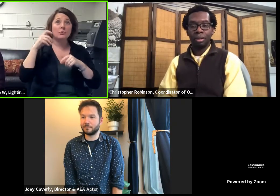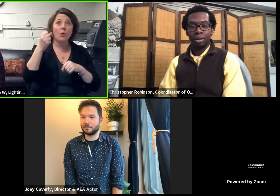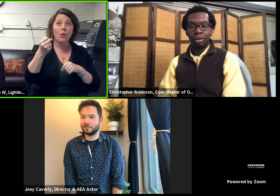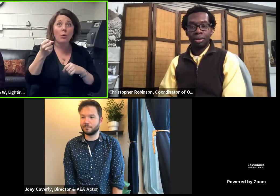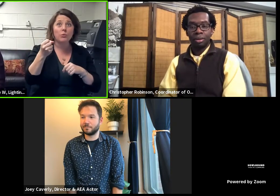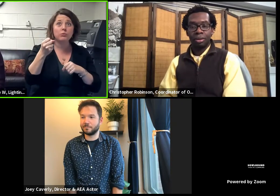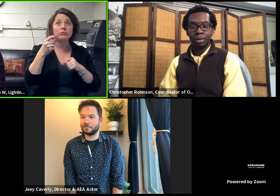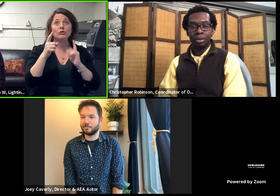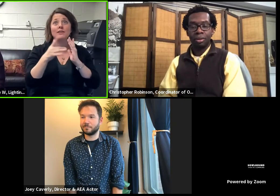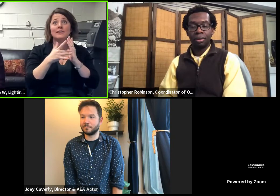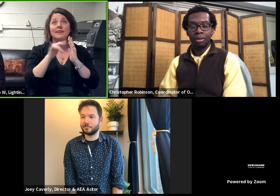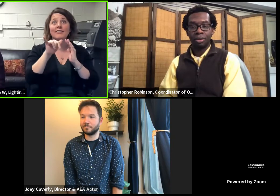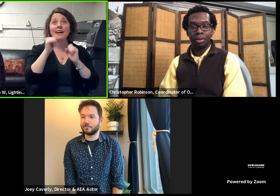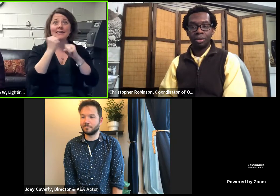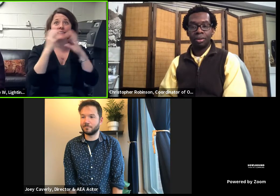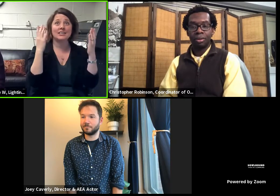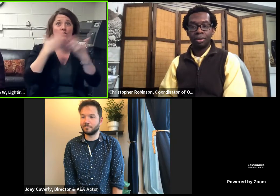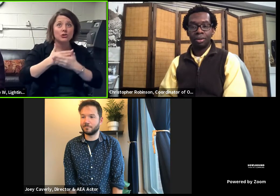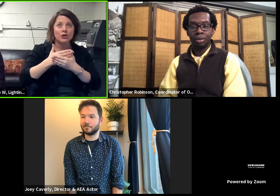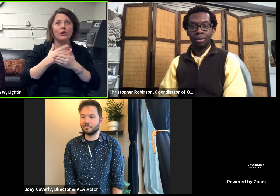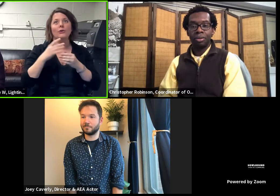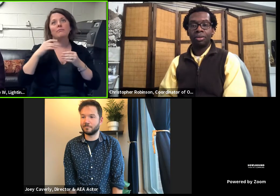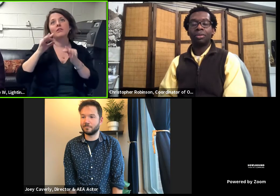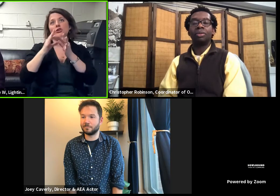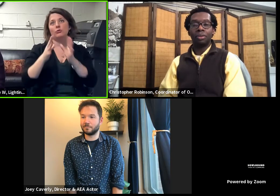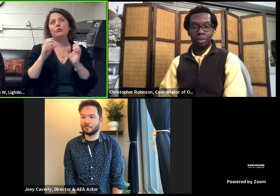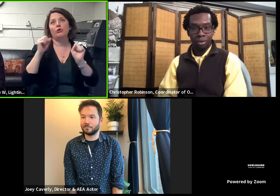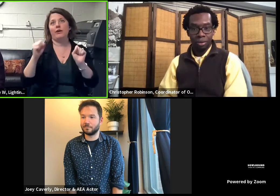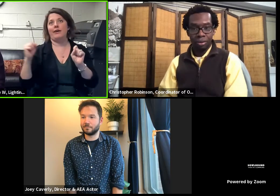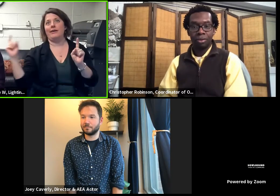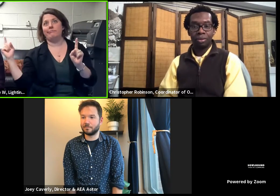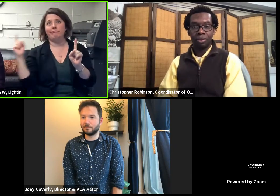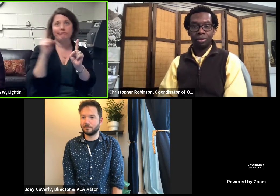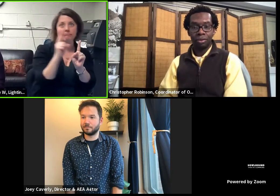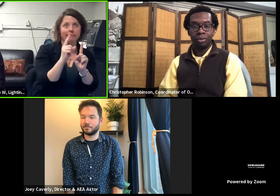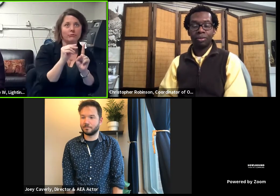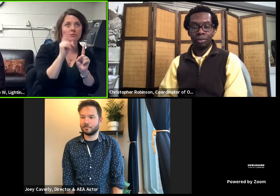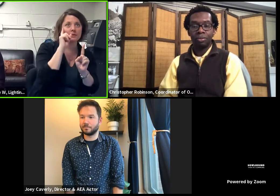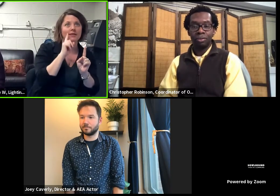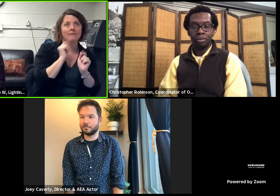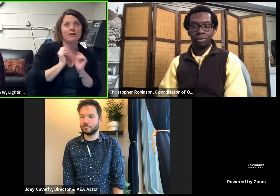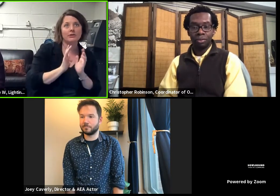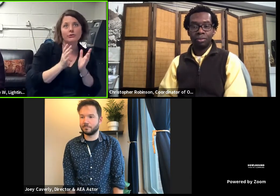and so if you need to hold, or there's like change with because of the dark, whatever,